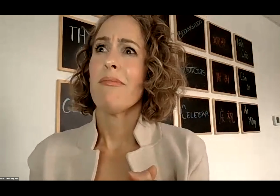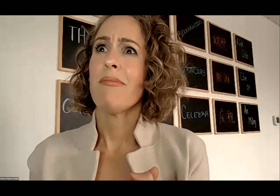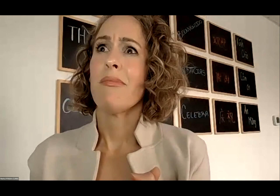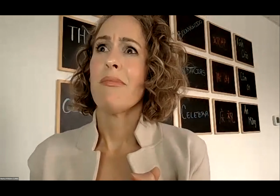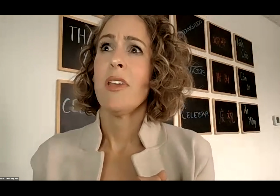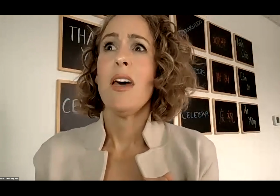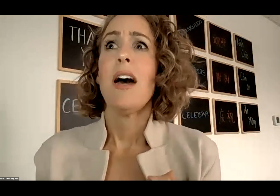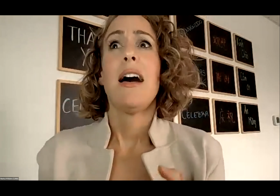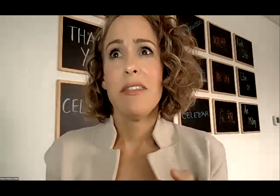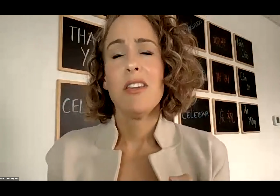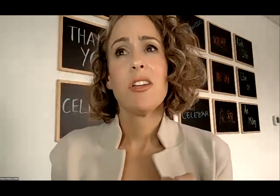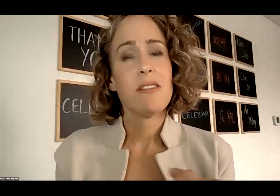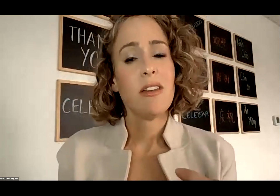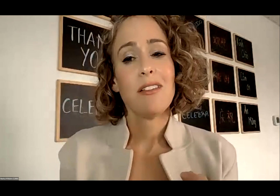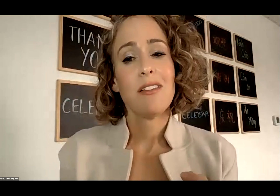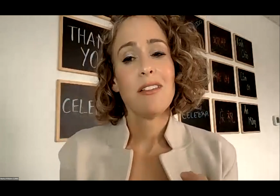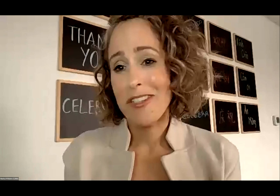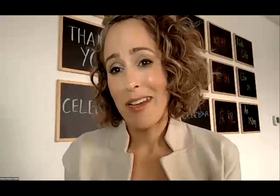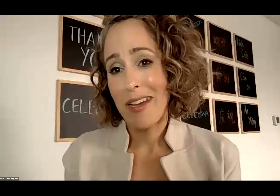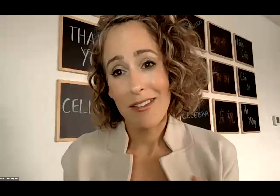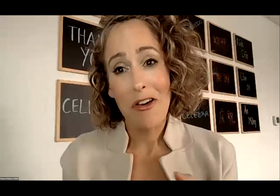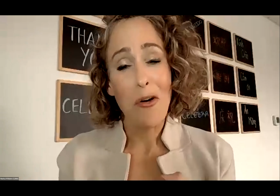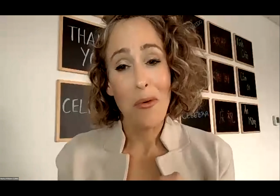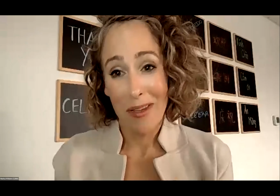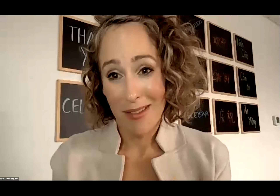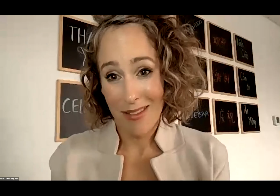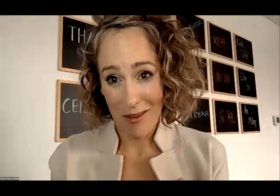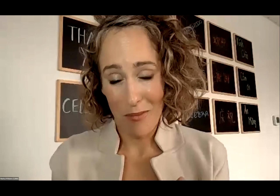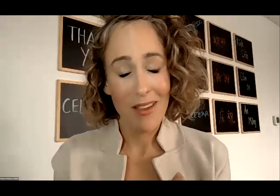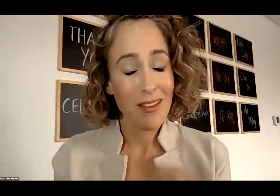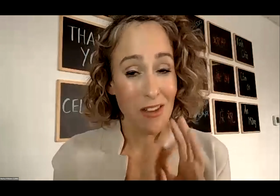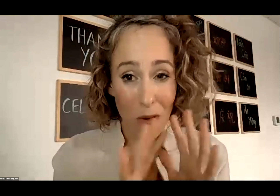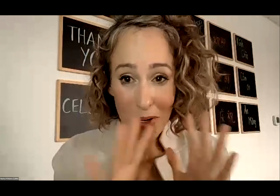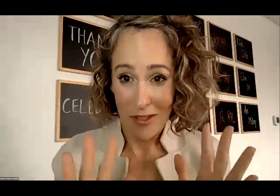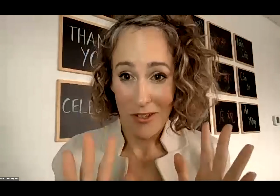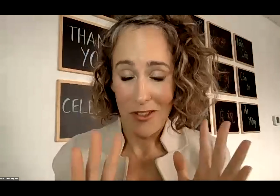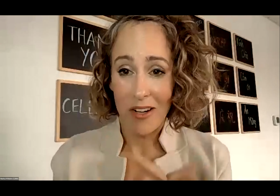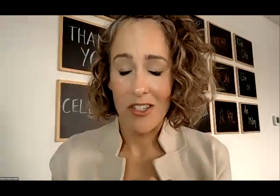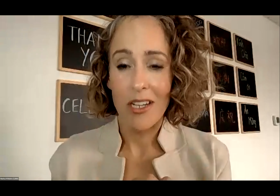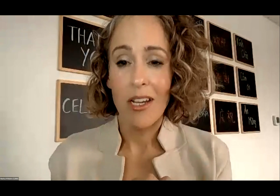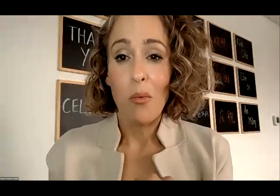I think translating as much as you can is always is always good strategy.